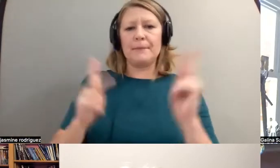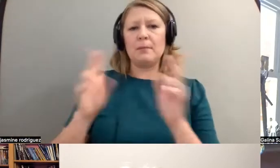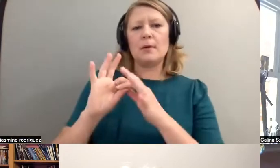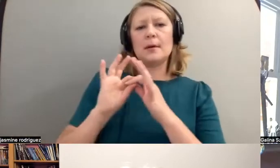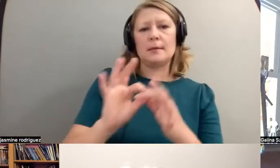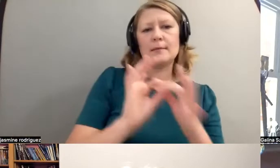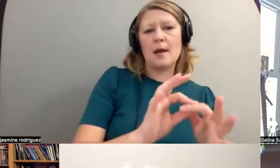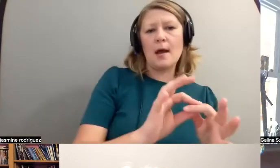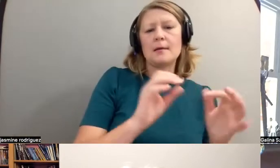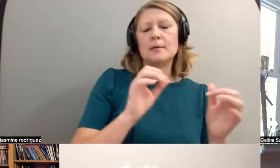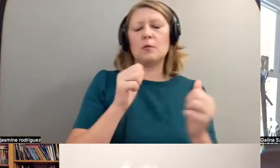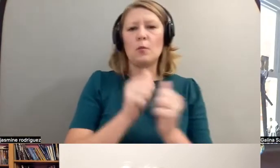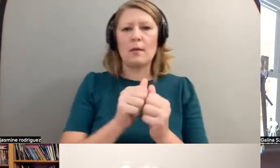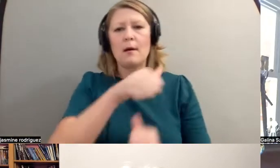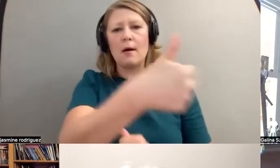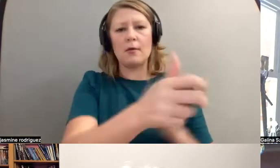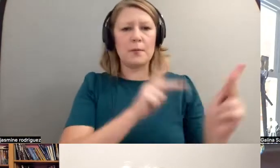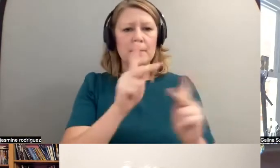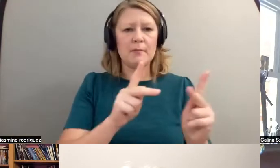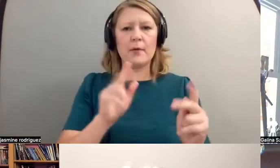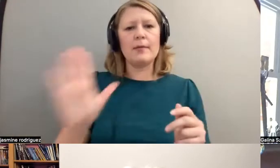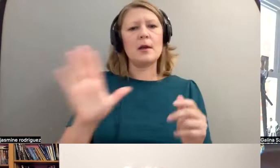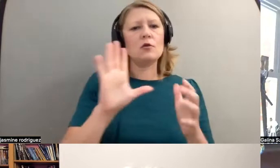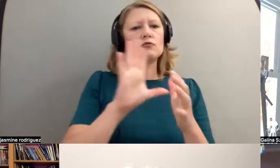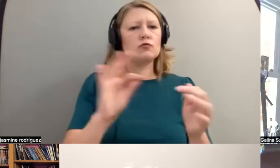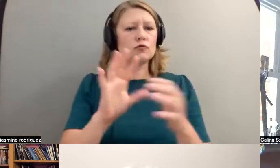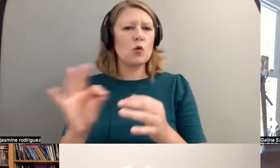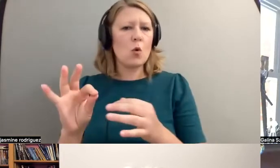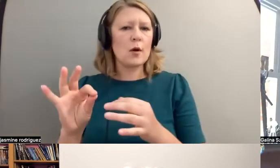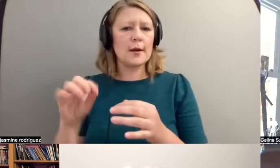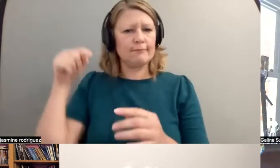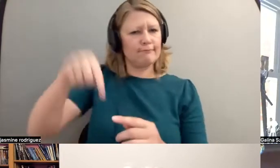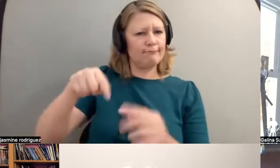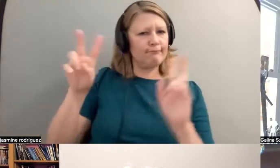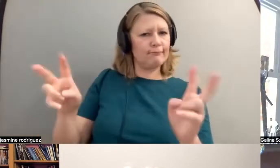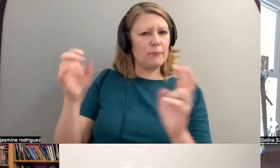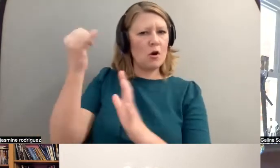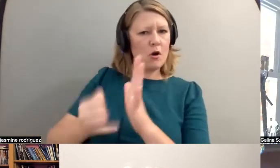through stories which connect to art. At the end of the conversation with people